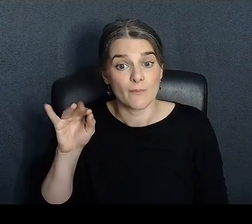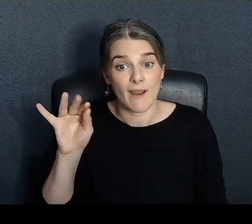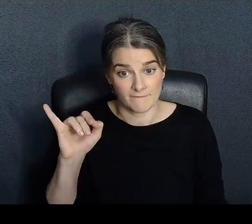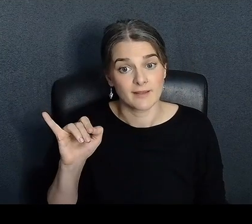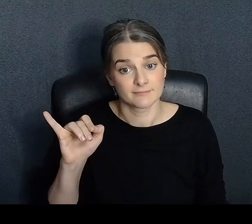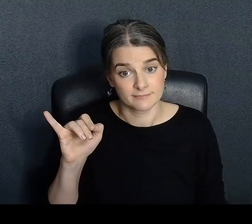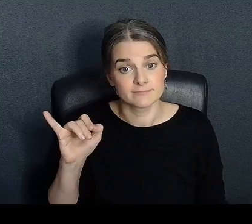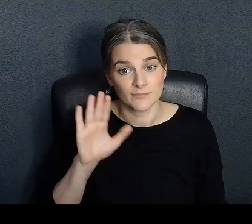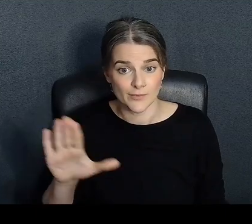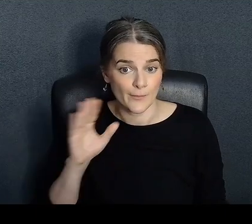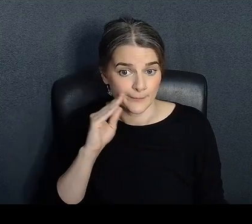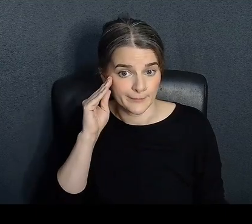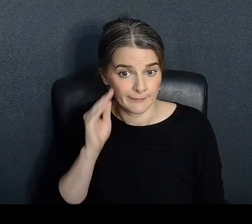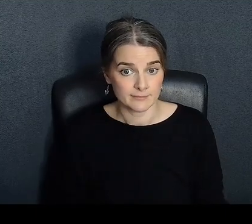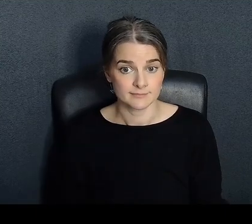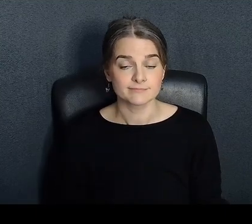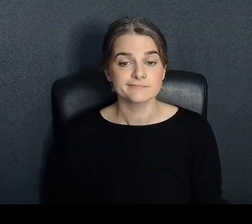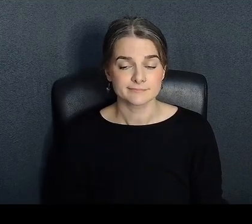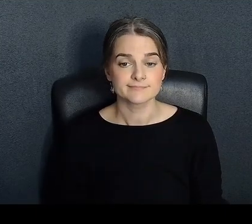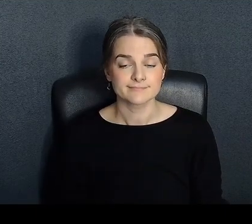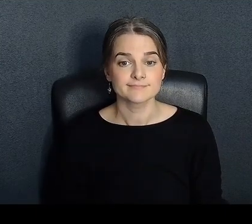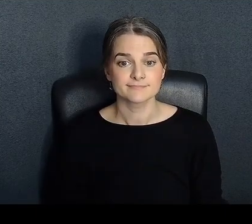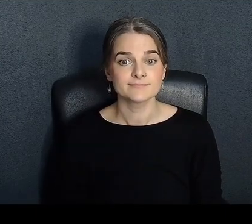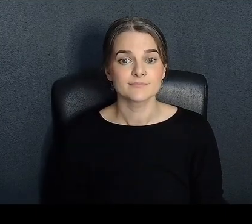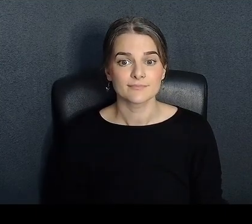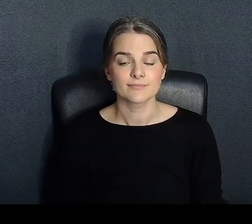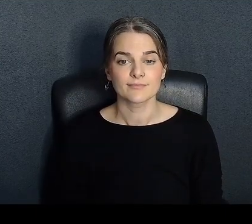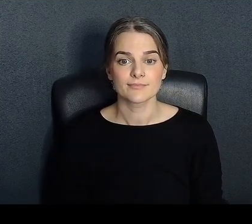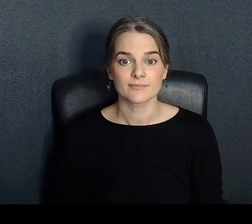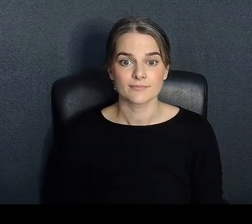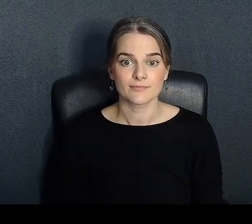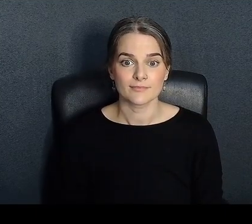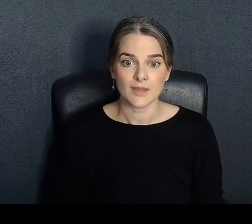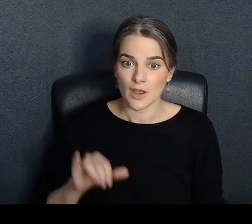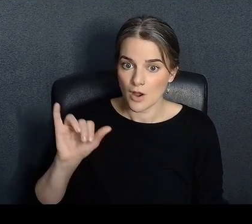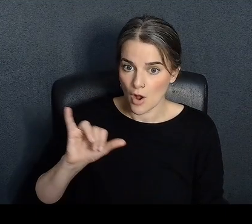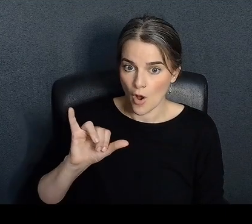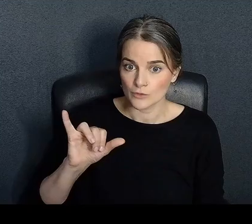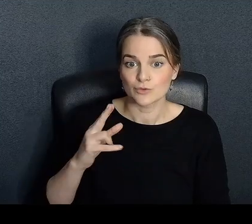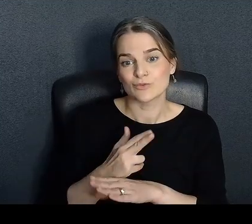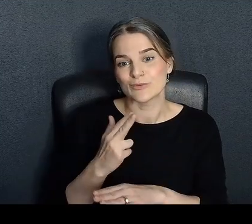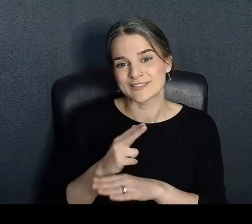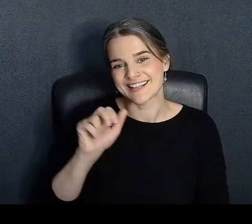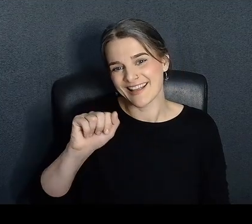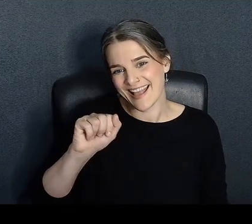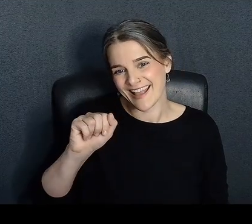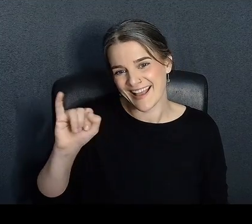And it also uses the artificial intelligence. So there's no relay person.